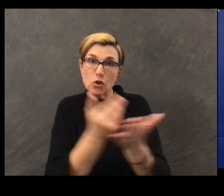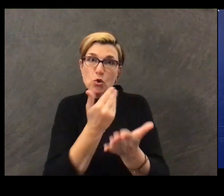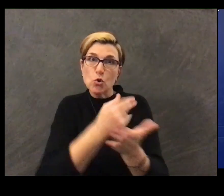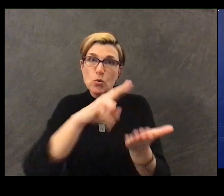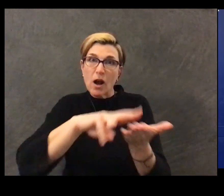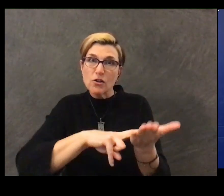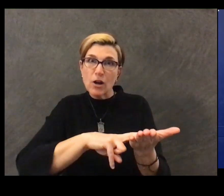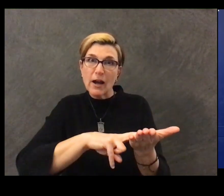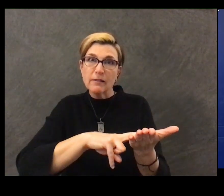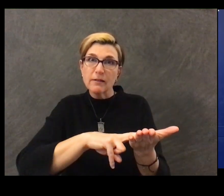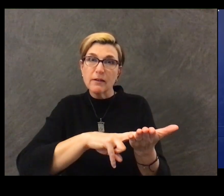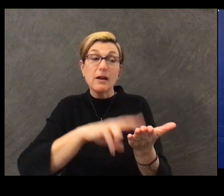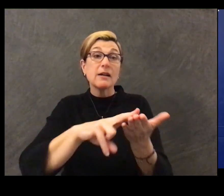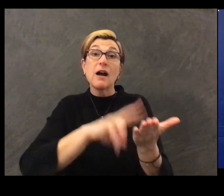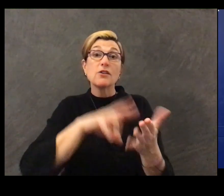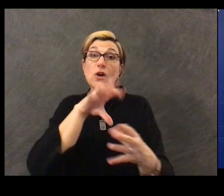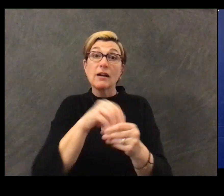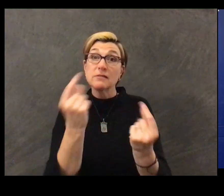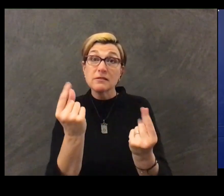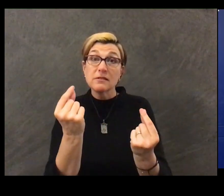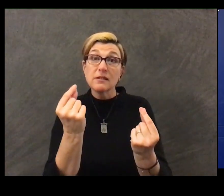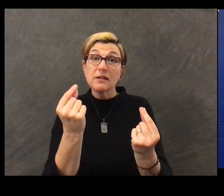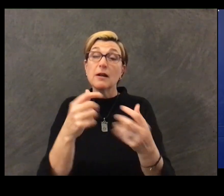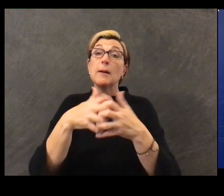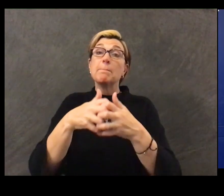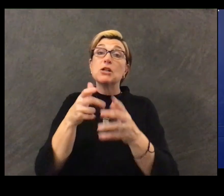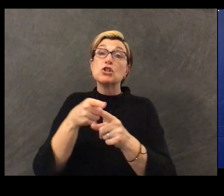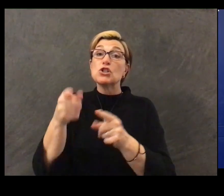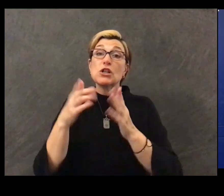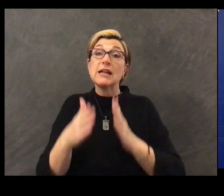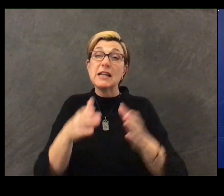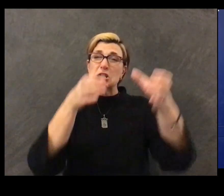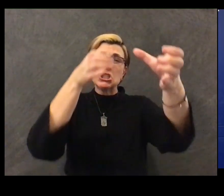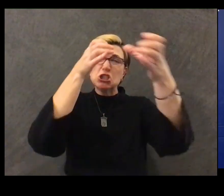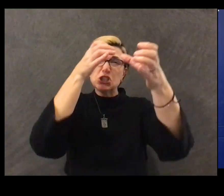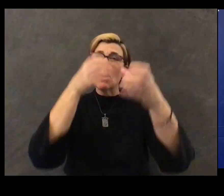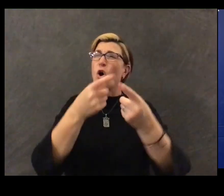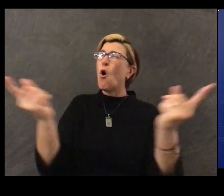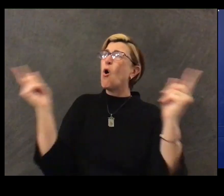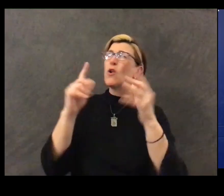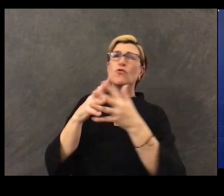workers from around the country they doubled they doubled their their work